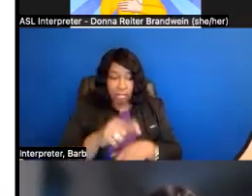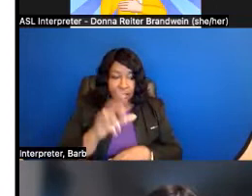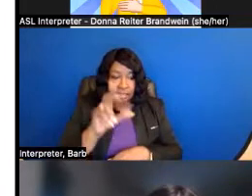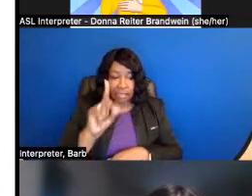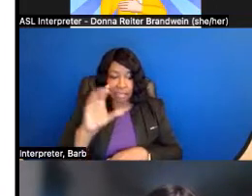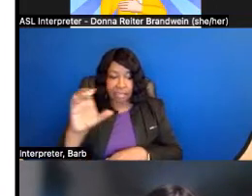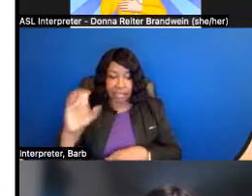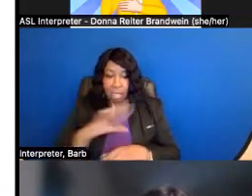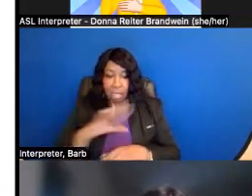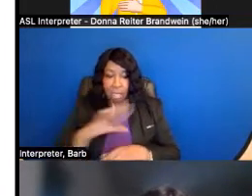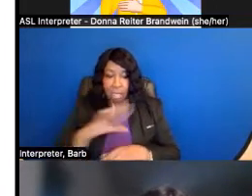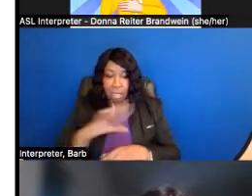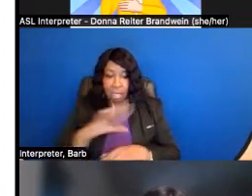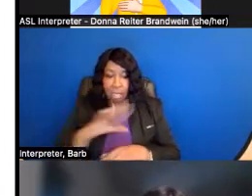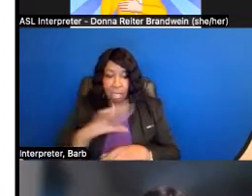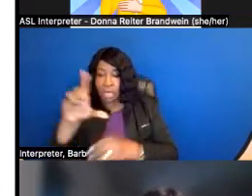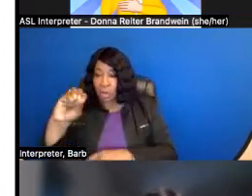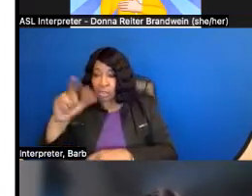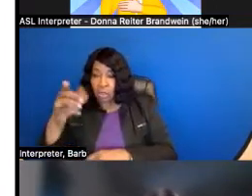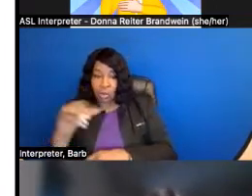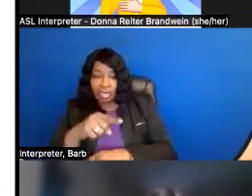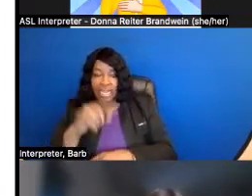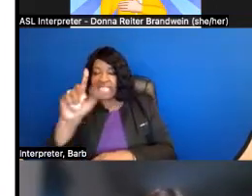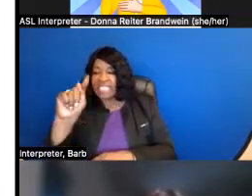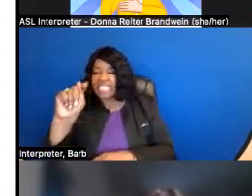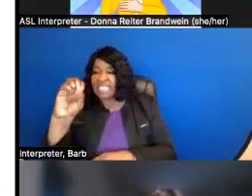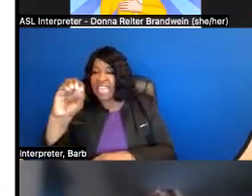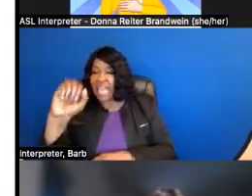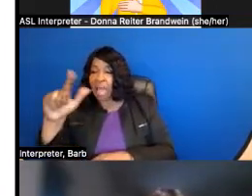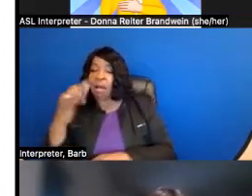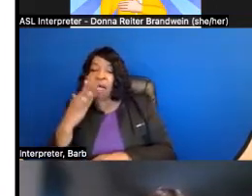a teal-colored abstract minimalist rendition of a flower